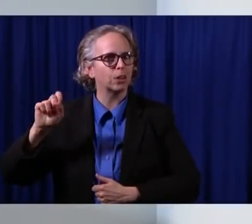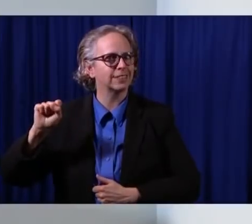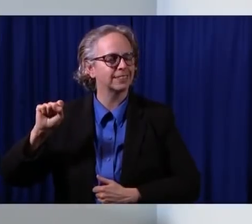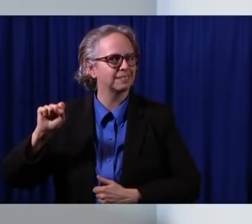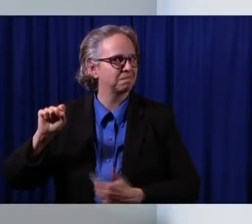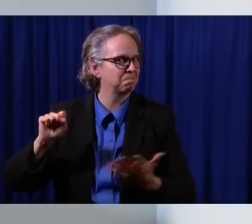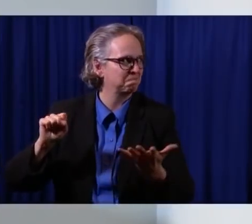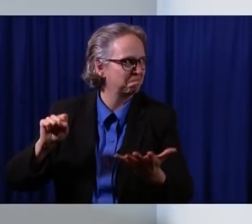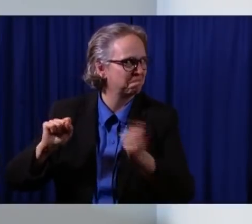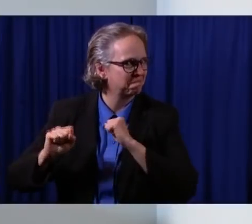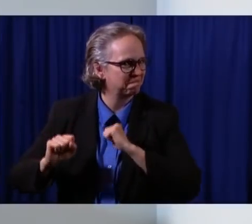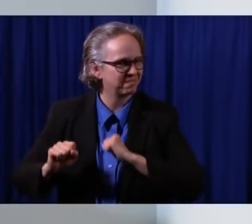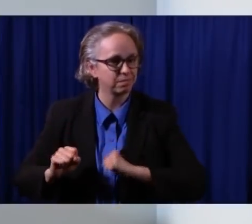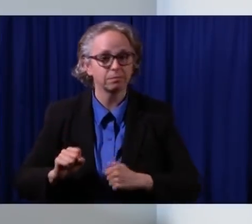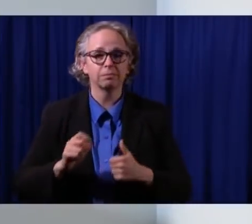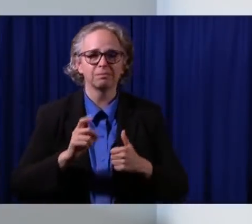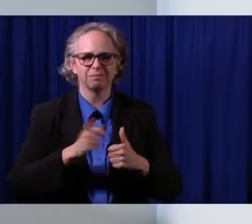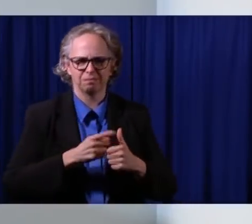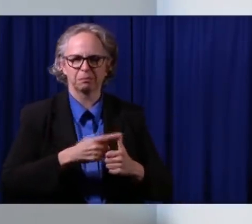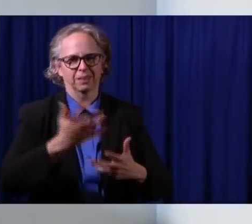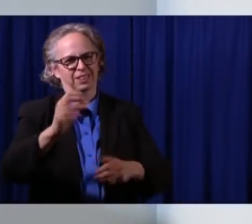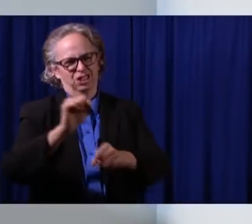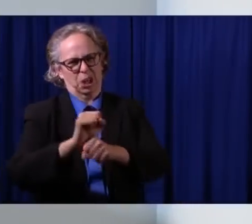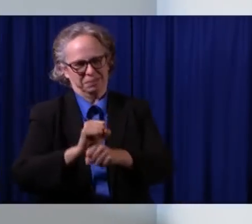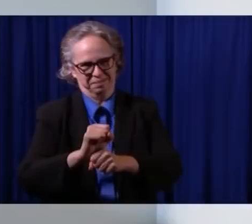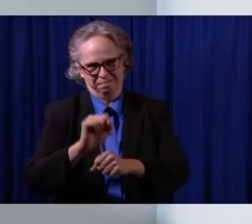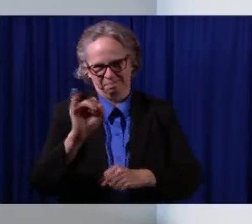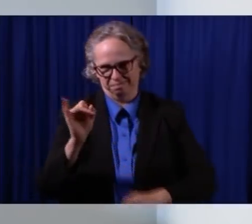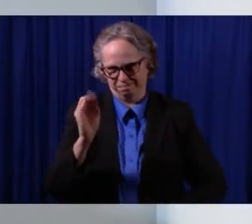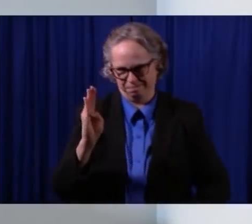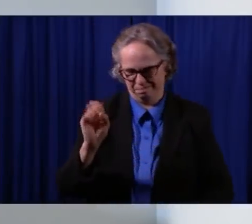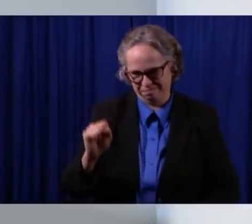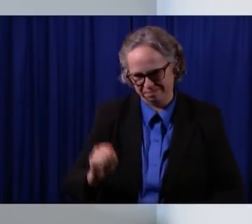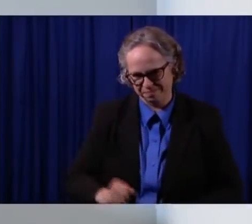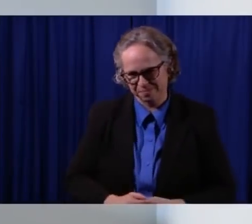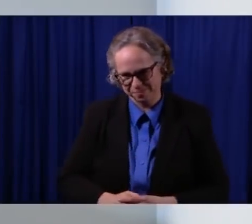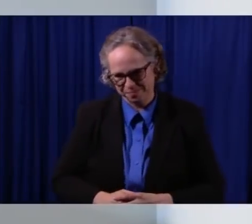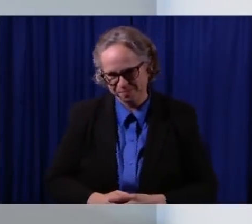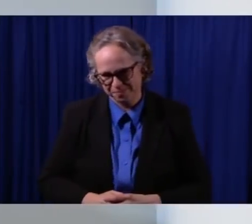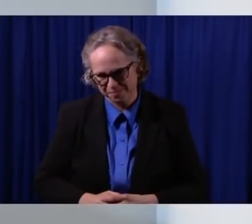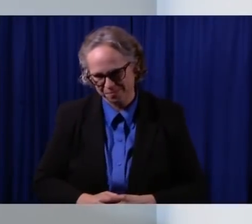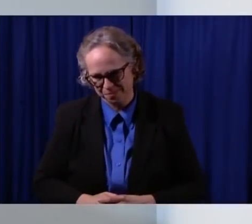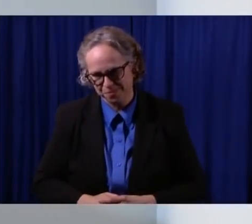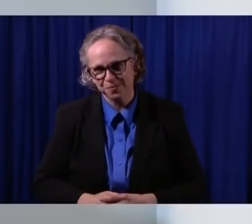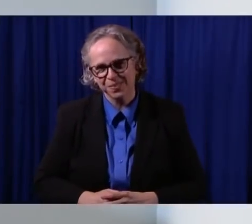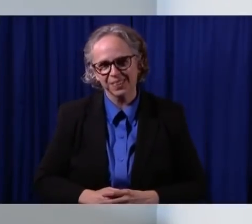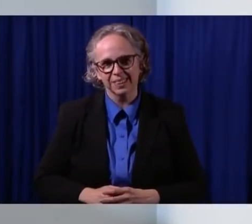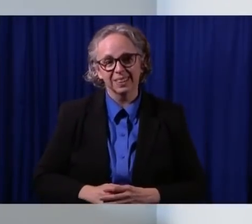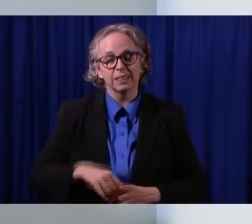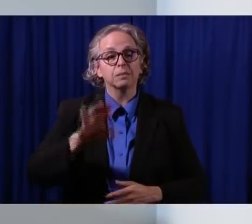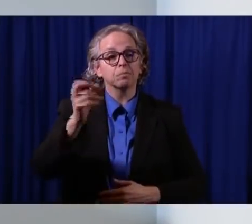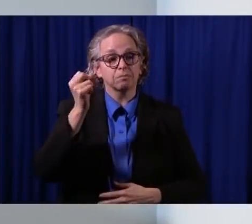THAT IS GREAT NEWS. I HAVE A COUPLE OF THINGS TO TALK ABOUT TODAY, ACTUALLY A COUPLE OF MY FAVORITE TOPICS, WE WILL BE TALKING ABOUT JOBS AND SPORTS.